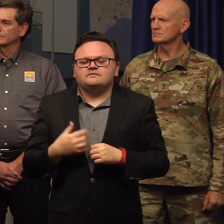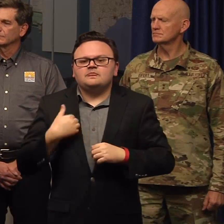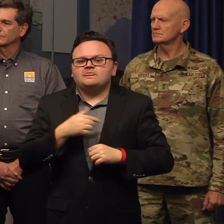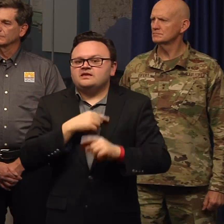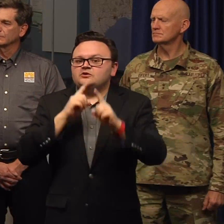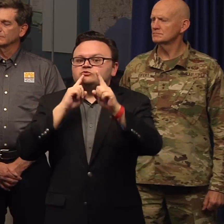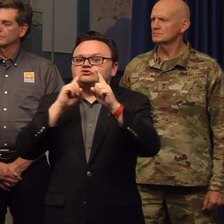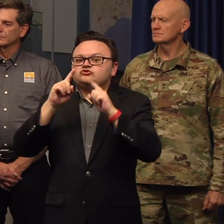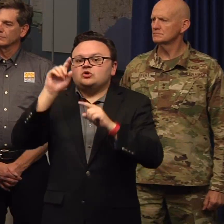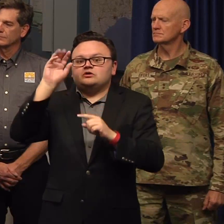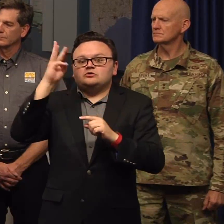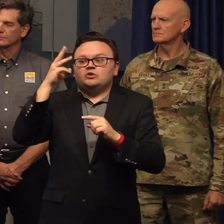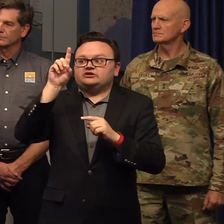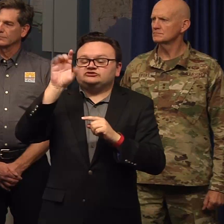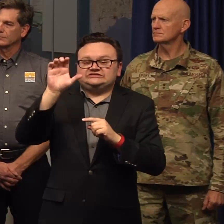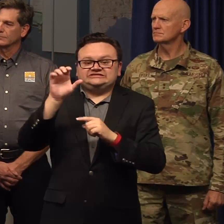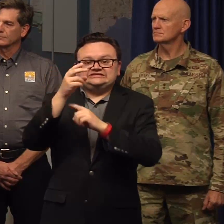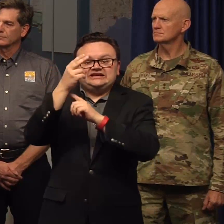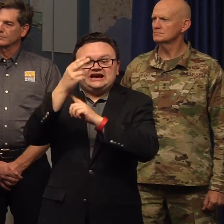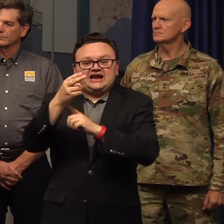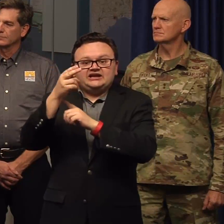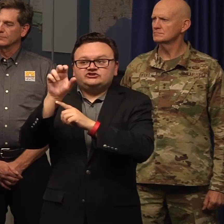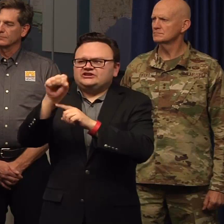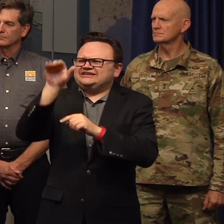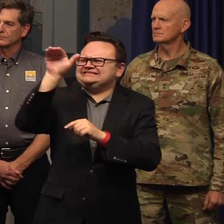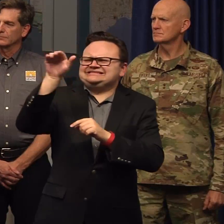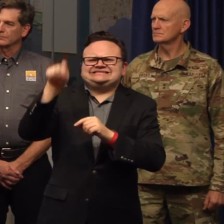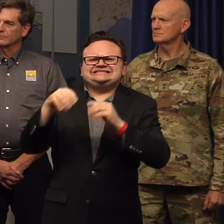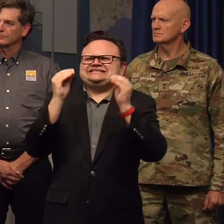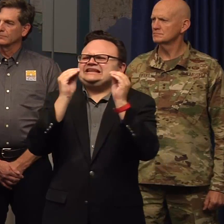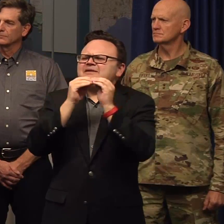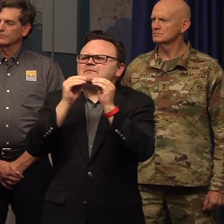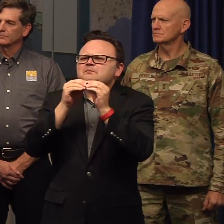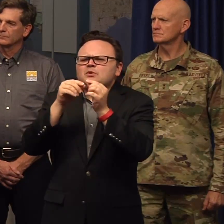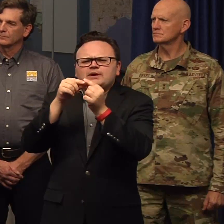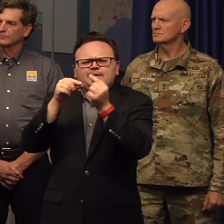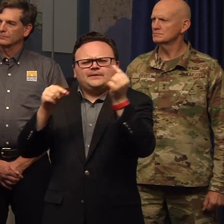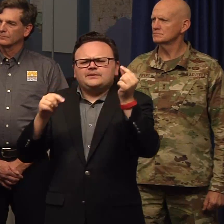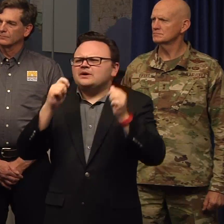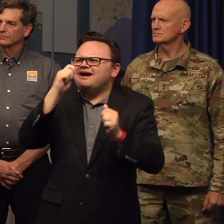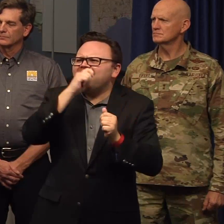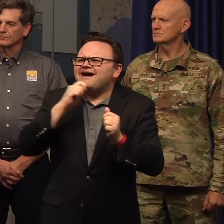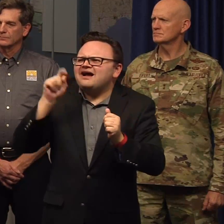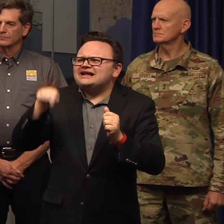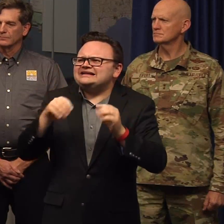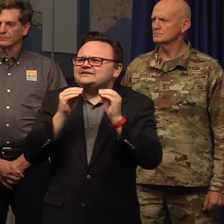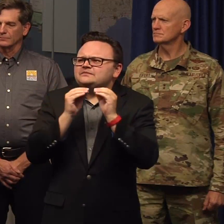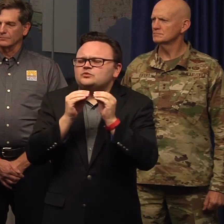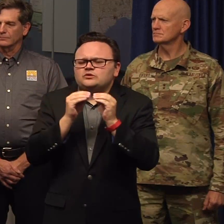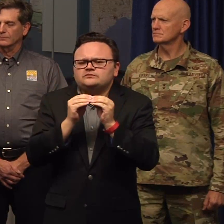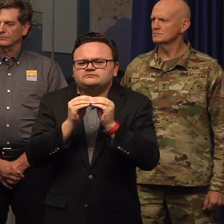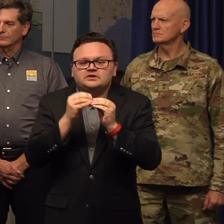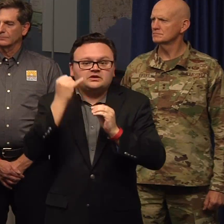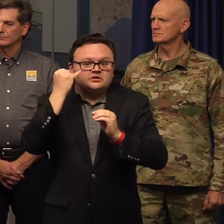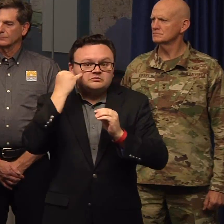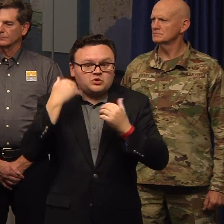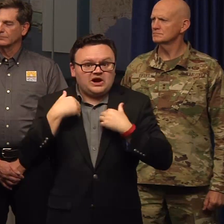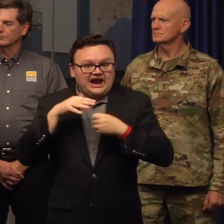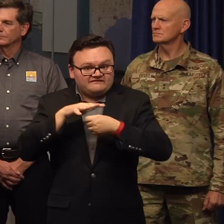FOR SPECIFIC TO TESTING IS THE SWABS TO TAKE THE SAMPLE.WE PUT IN AN ORDER PROBABLY A WEEK AND A HALF AGO FOR HALF 1 MILLION SLOBS. WE'VE NOT GOTTEN THAT FULFILLED YET AND WE'VE ASKED THE FEDERAL